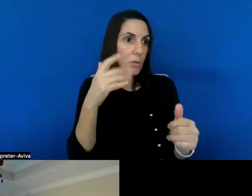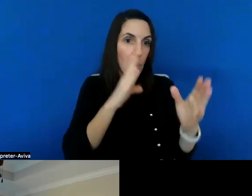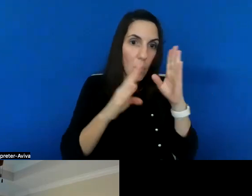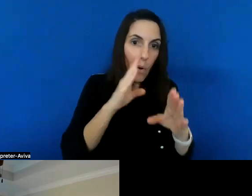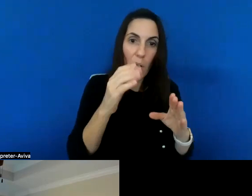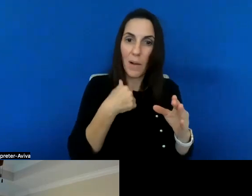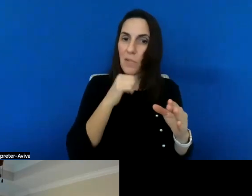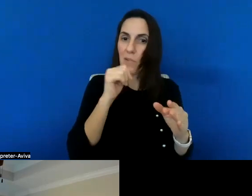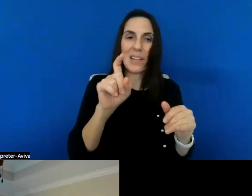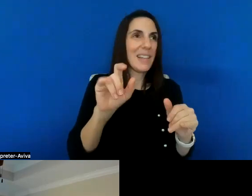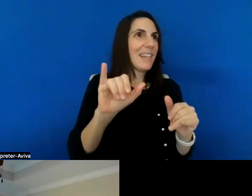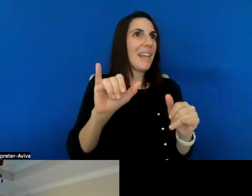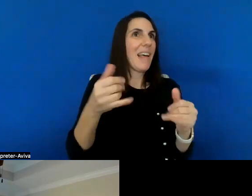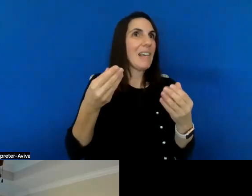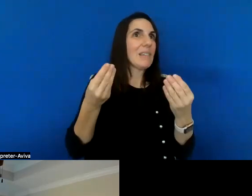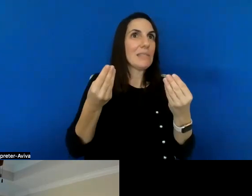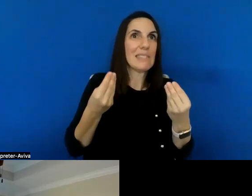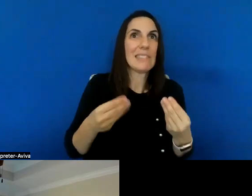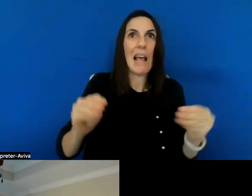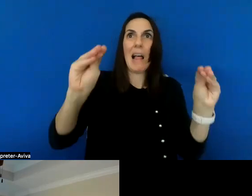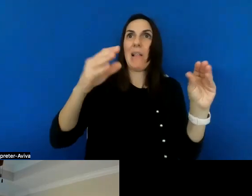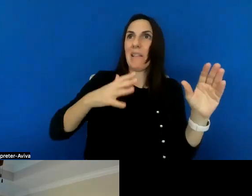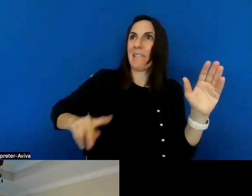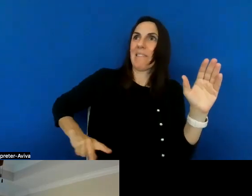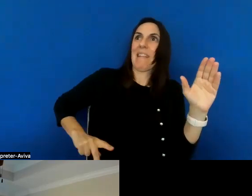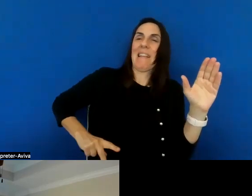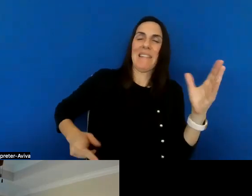you know. 11:12:59 Nothing that drastic. That's a good